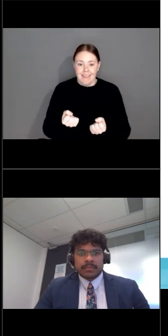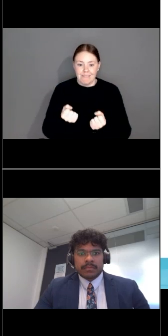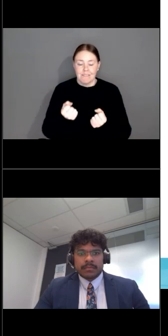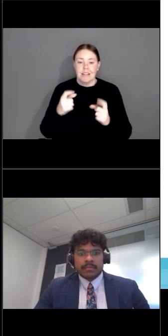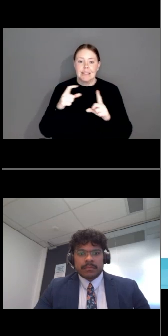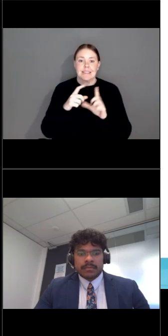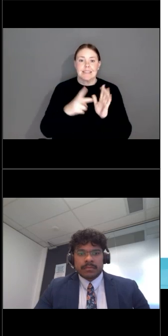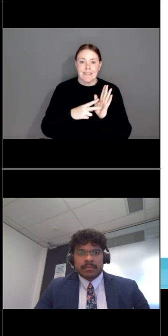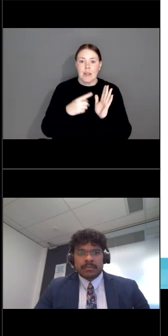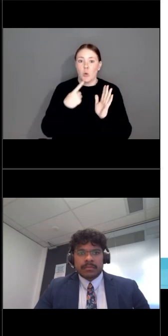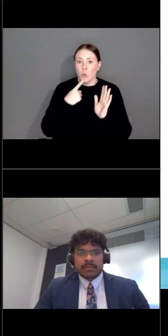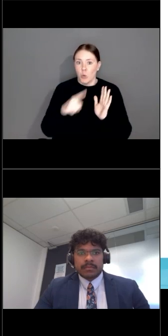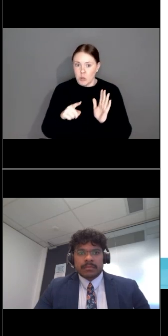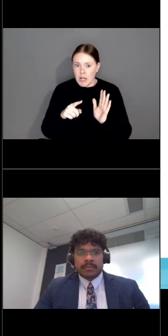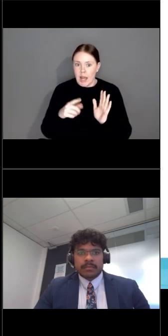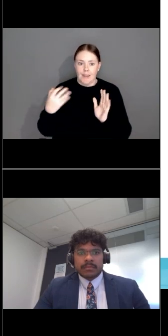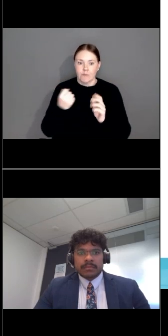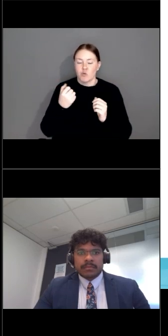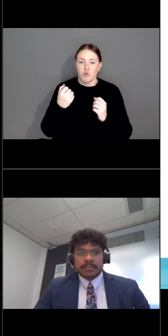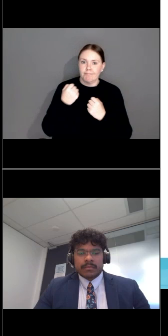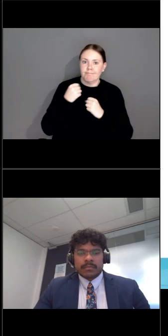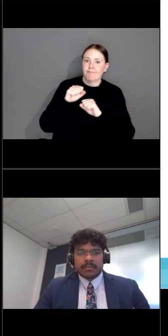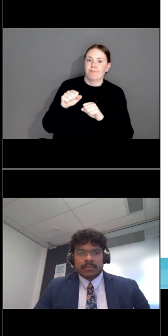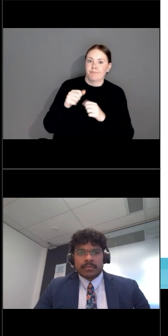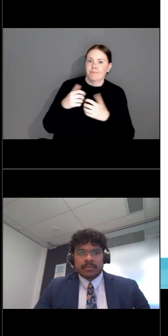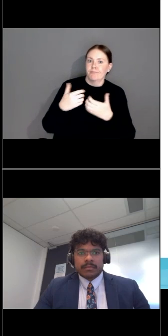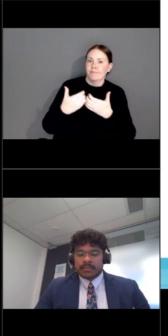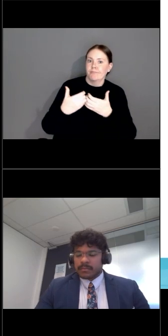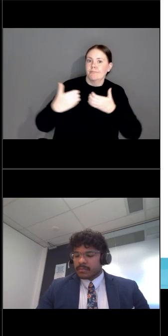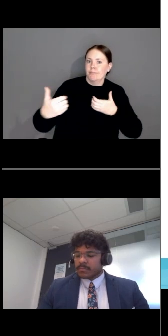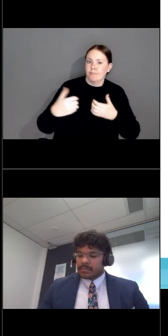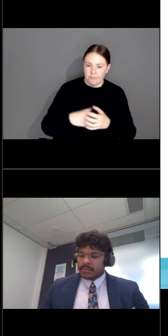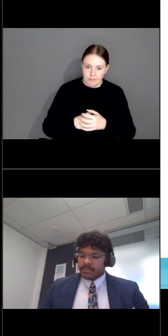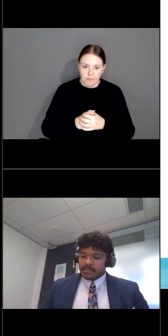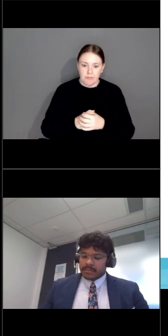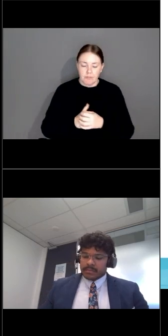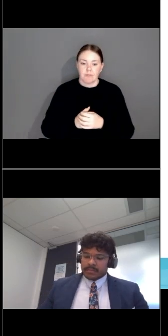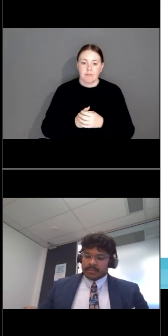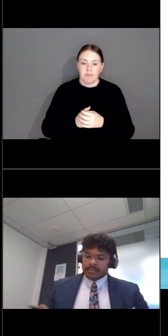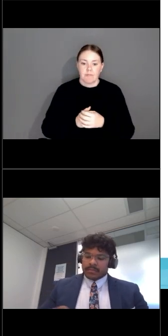in this scenario right now but when I did do the activity with the Queensland Police Service what